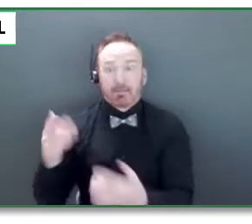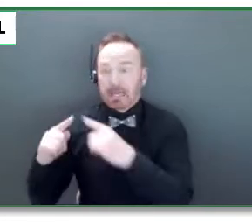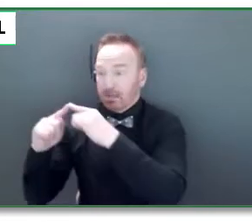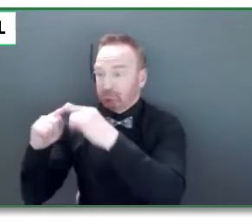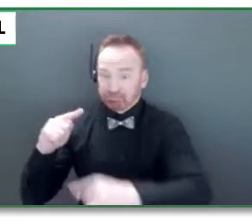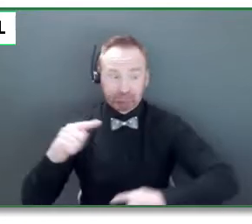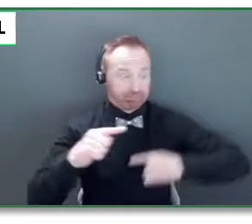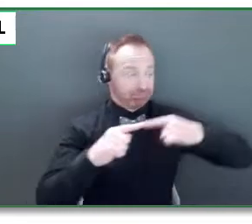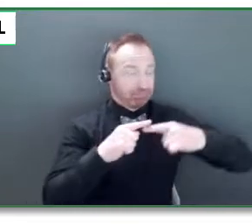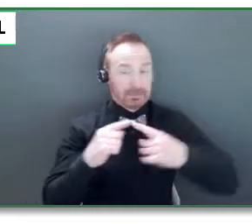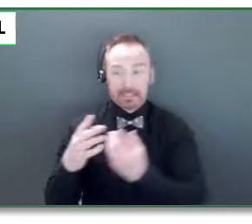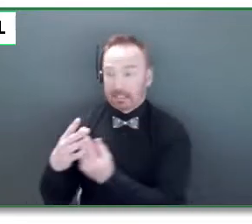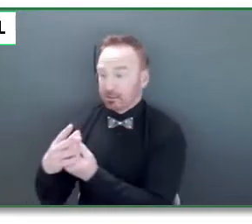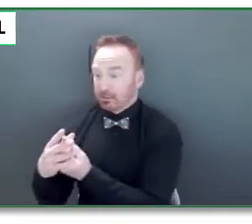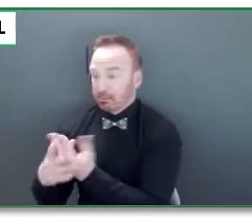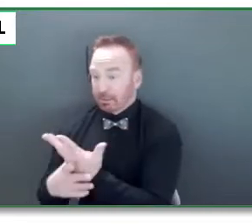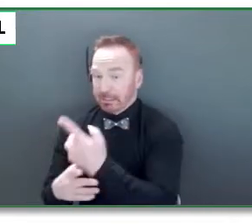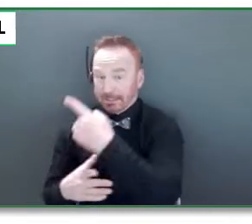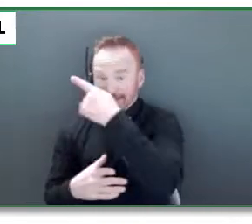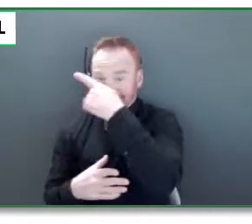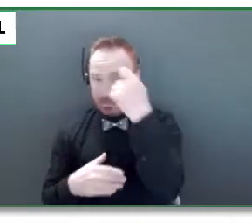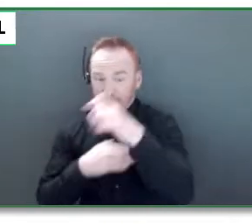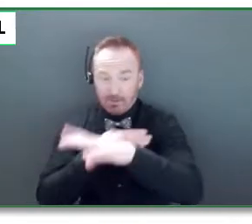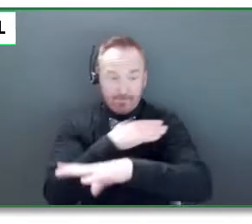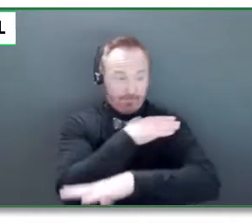of um it's protected by